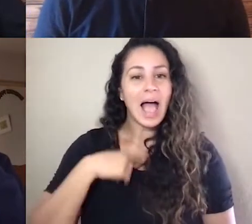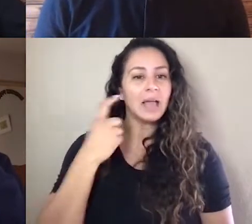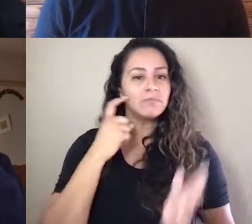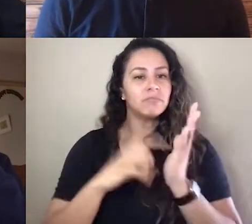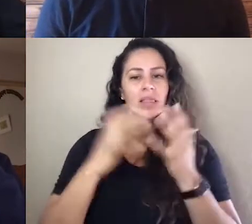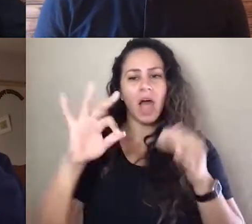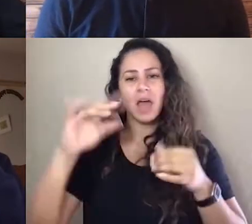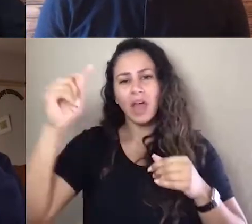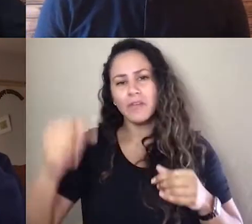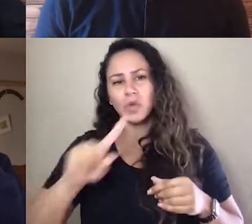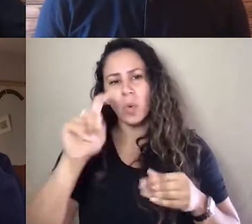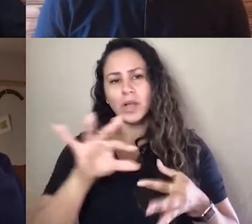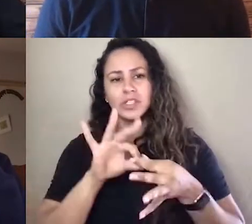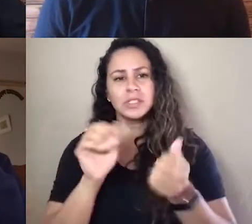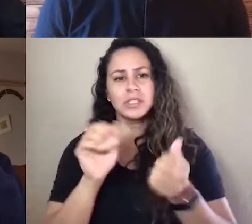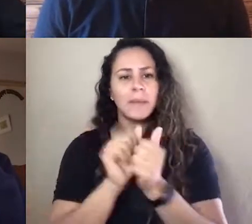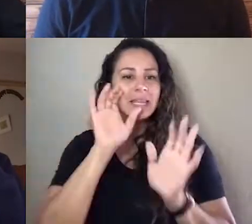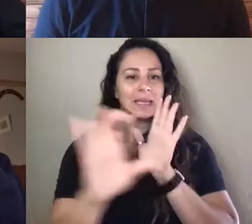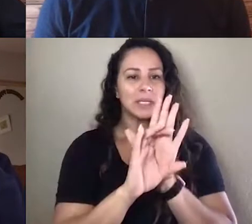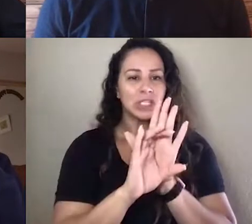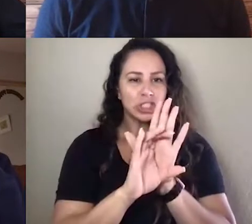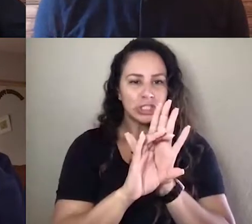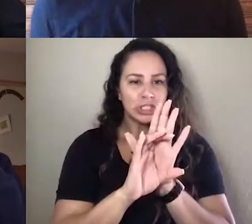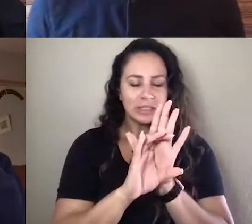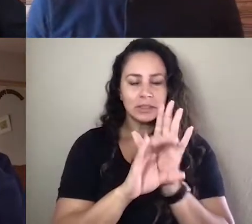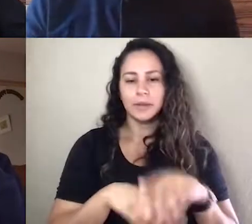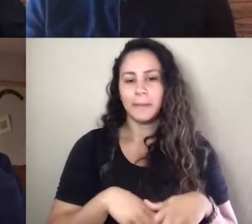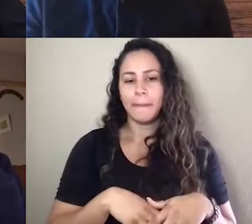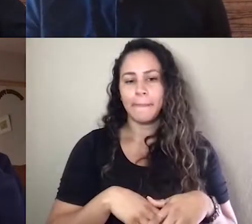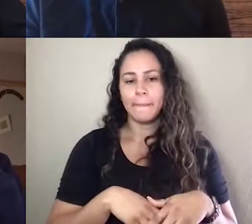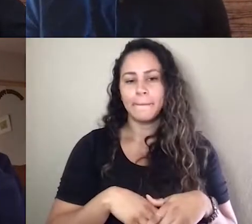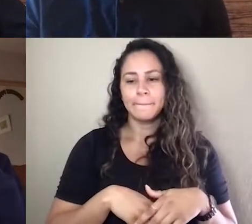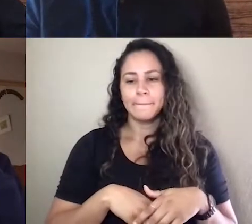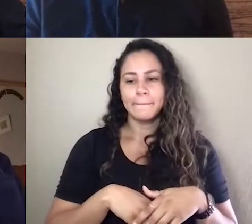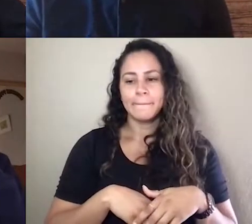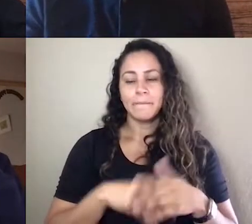UNDERSTAND HOW TO INCORPORATE THAT IN OUR BUILD.